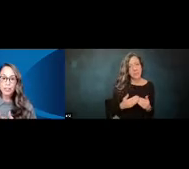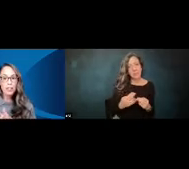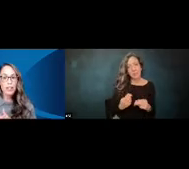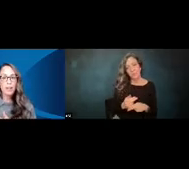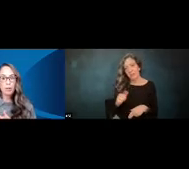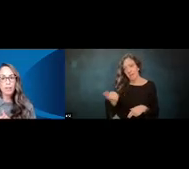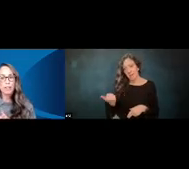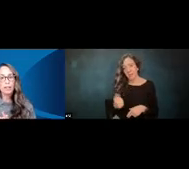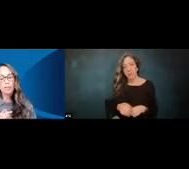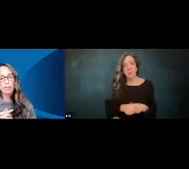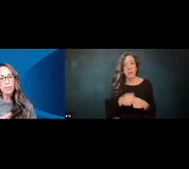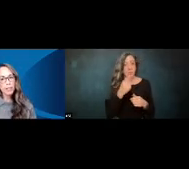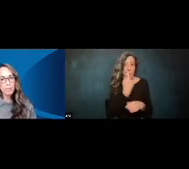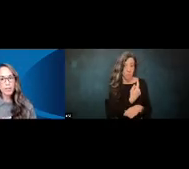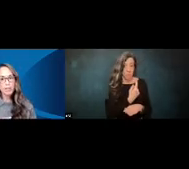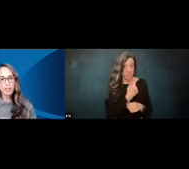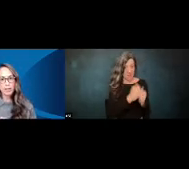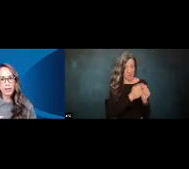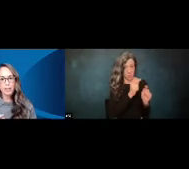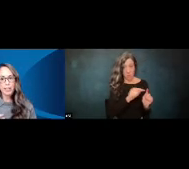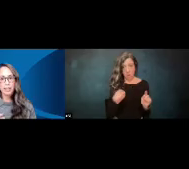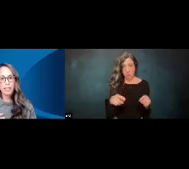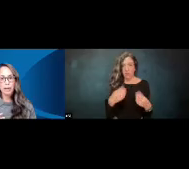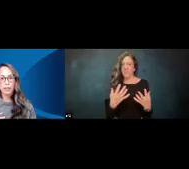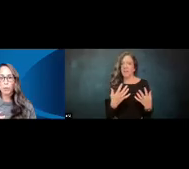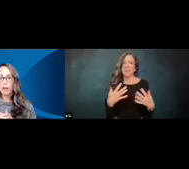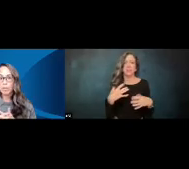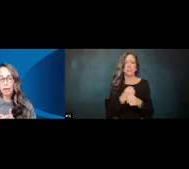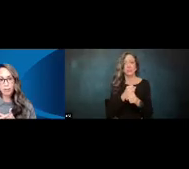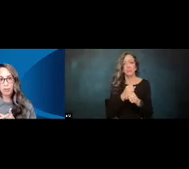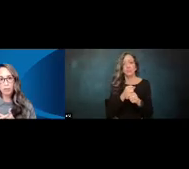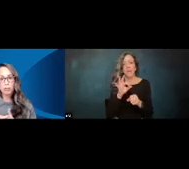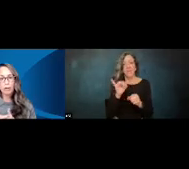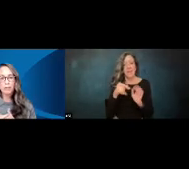First, each handout provides a brief summary of the indicator and explains why it matters, which